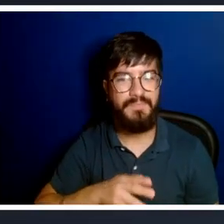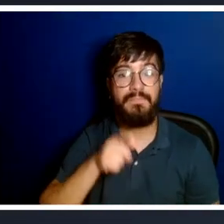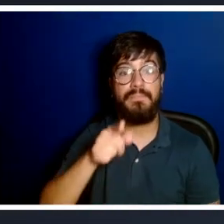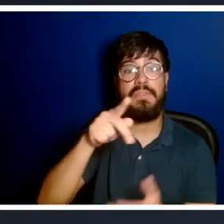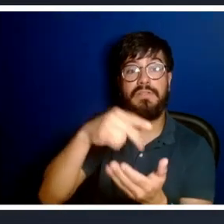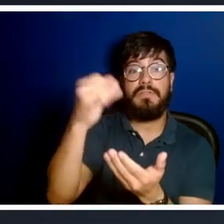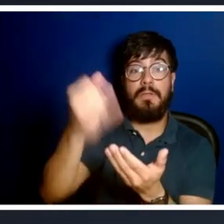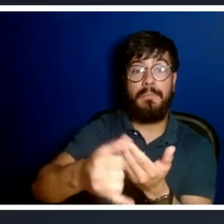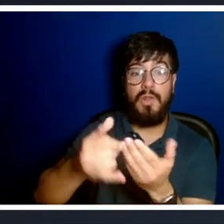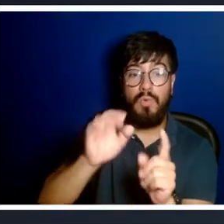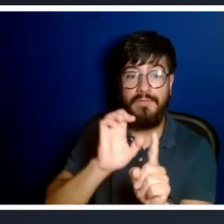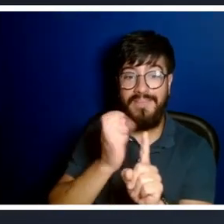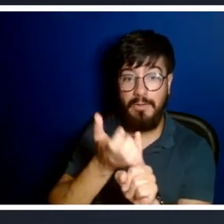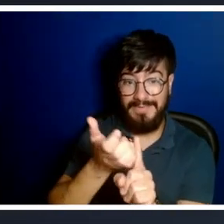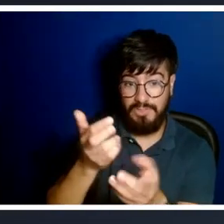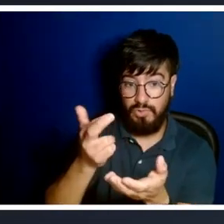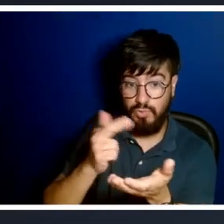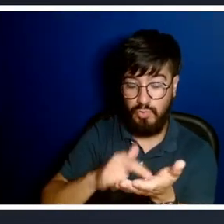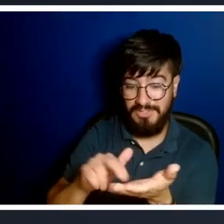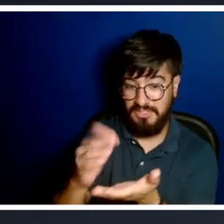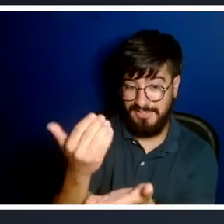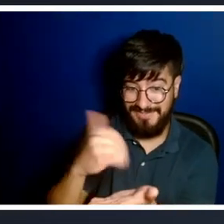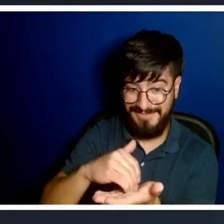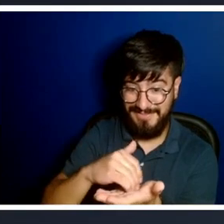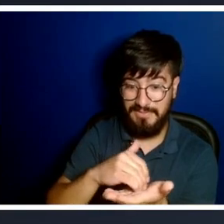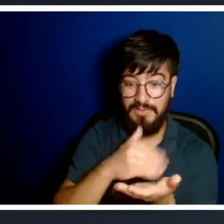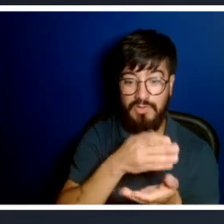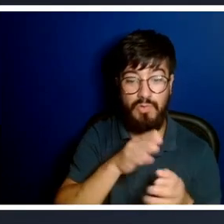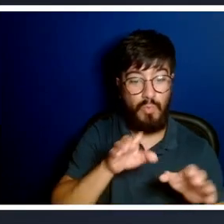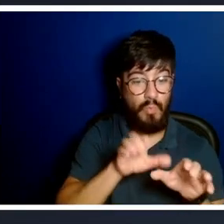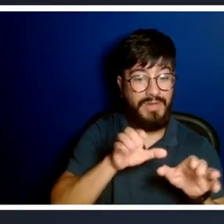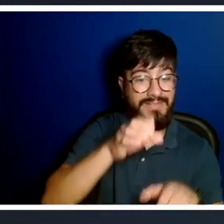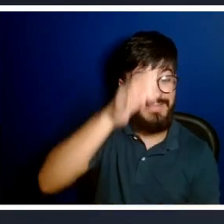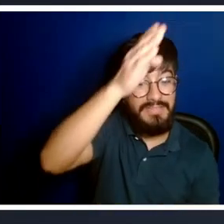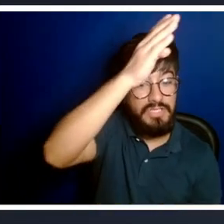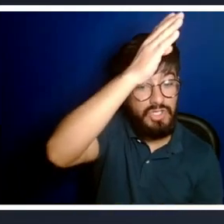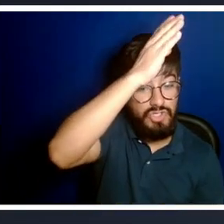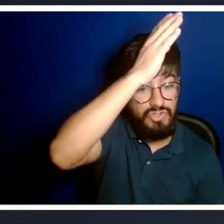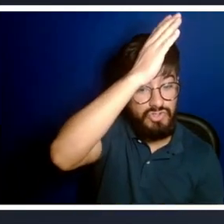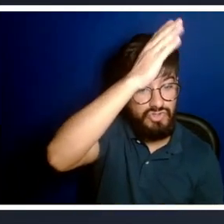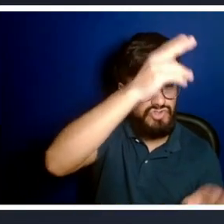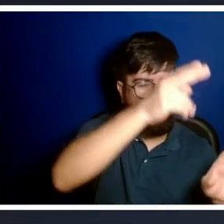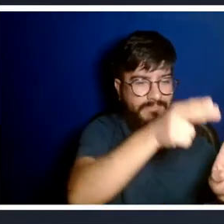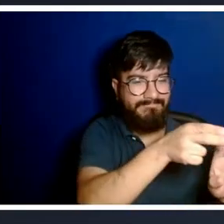Center, we connected shark tagging activities that scientists do to the stamp of Eugenie Clark